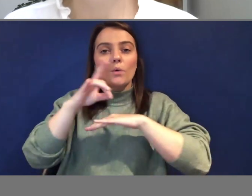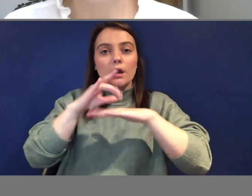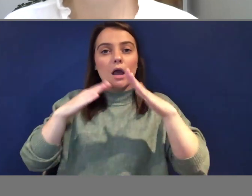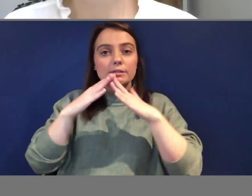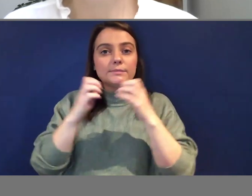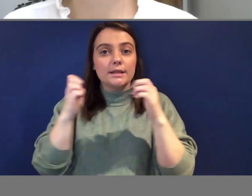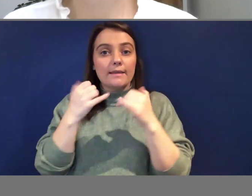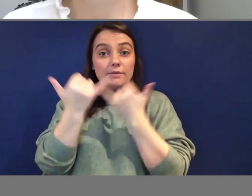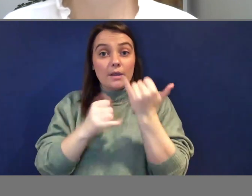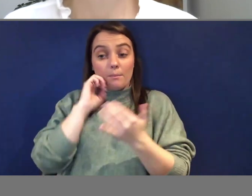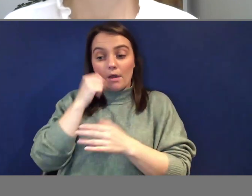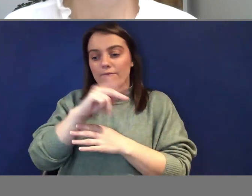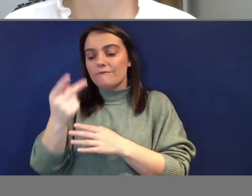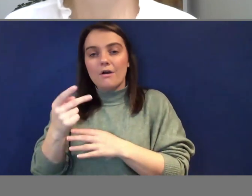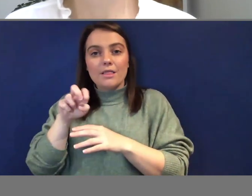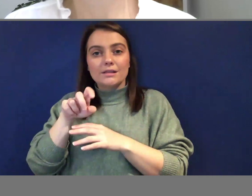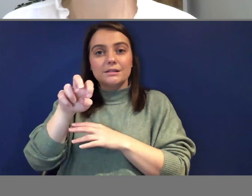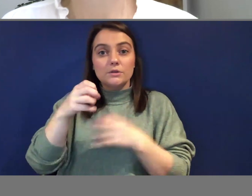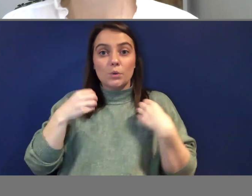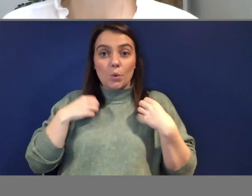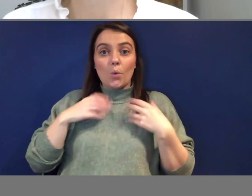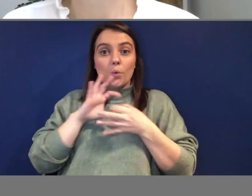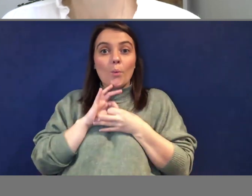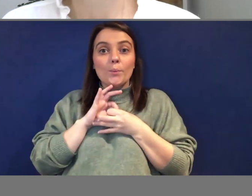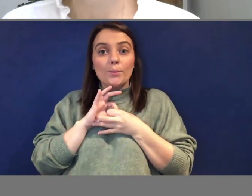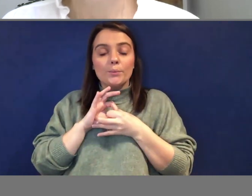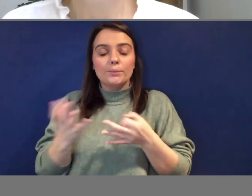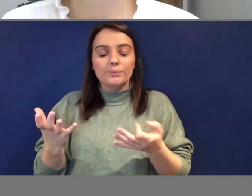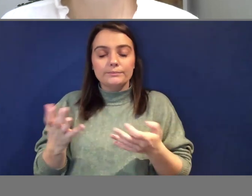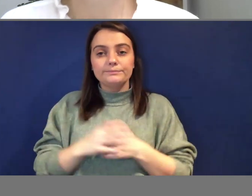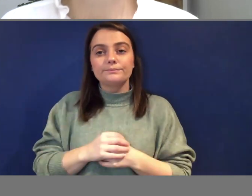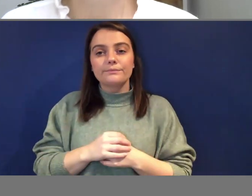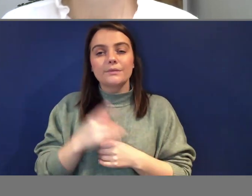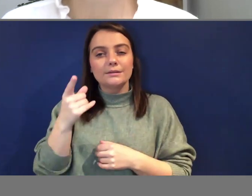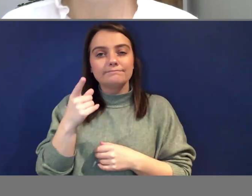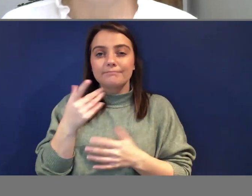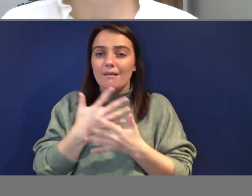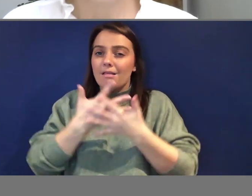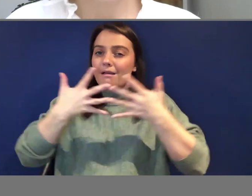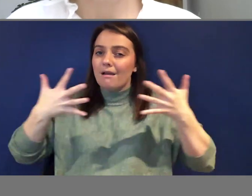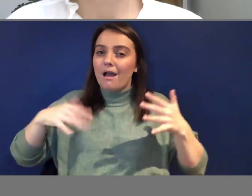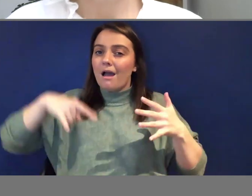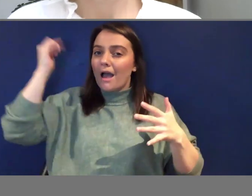to falls on stairs in their home so again these are really high numbers and if we think about the